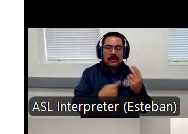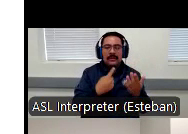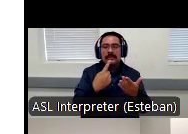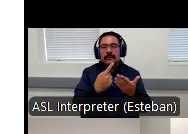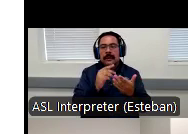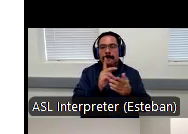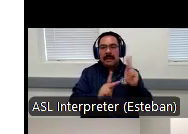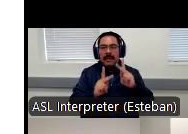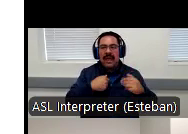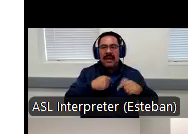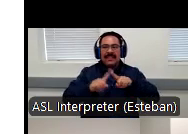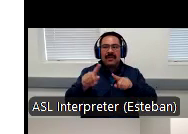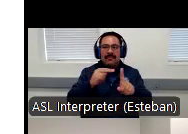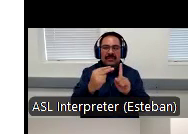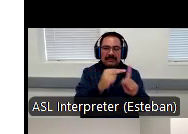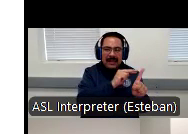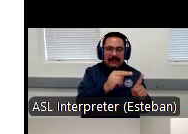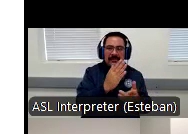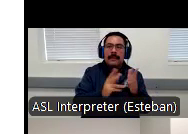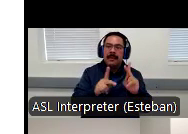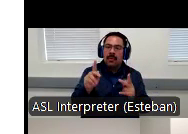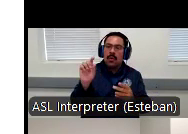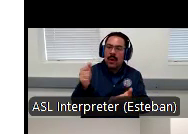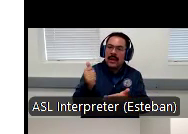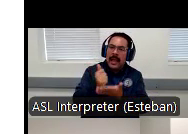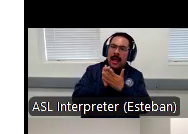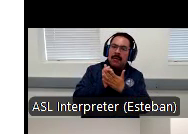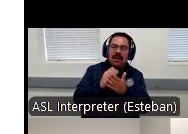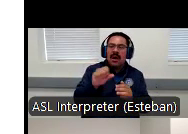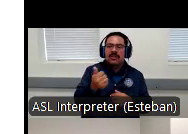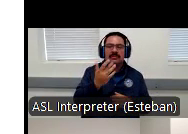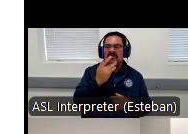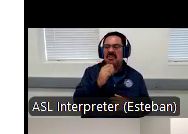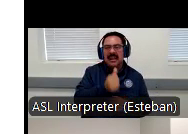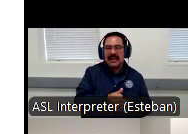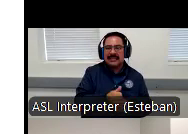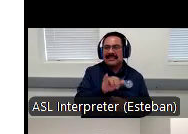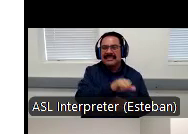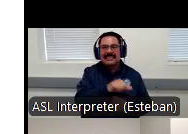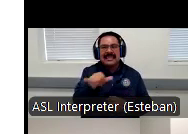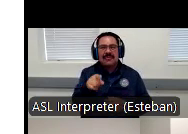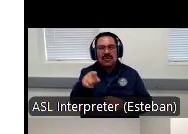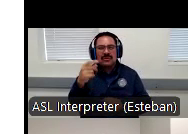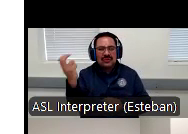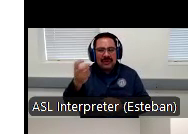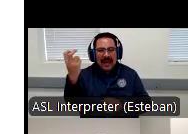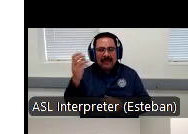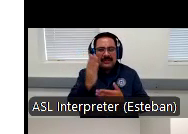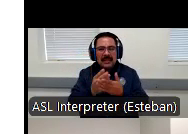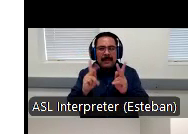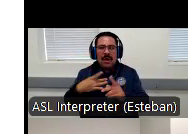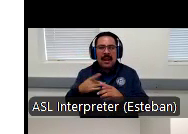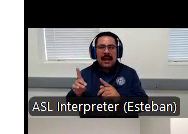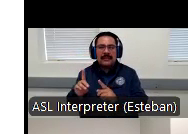others would rather not. Just like when you travel, so people like to follow maps and other